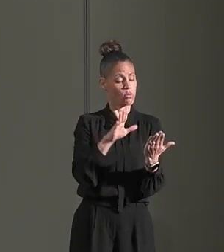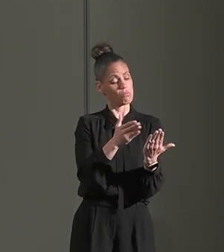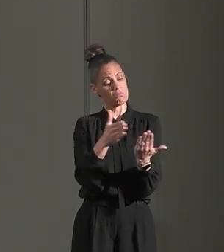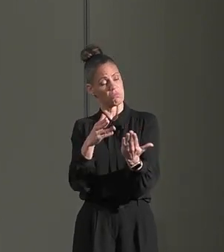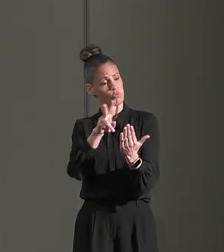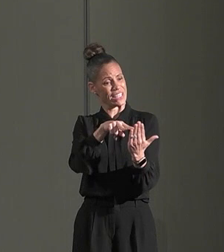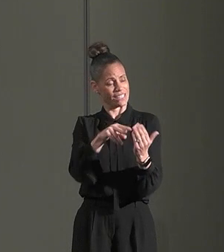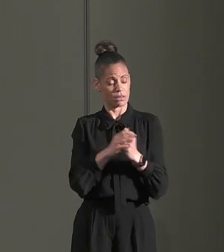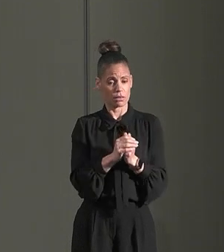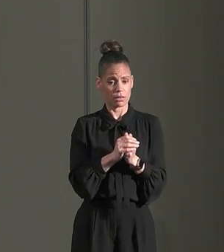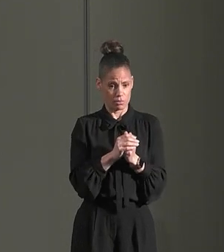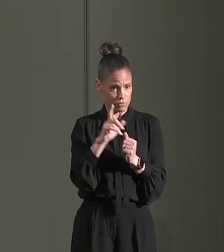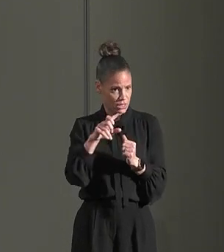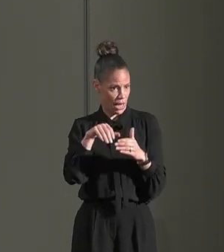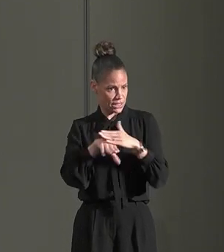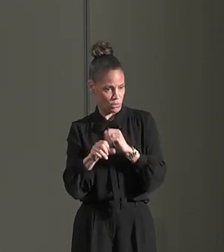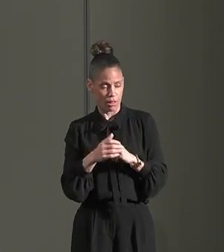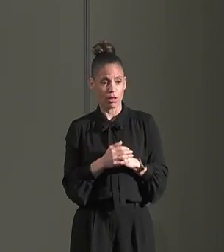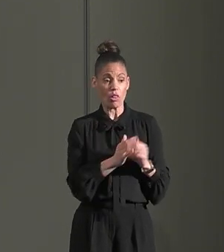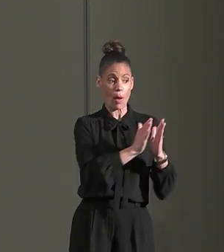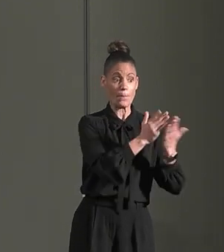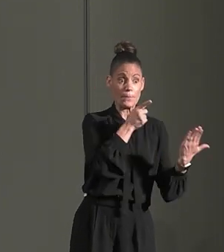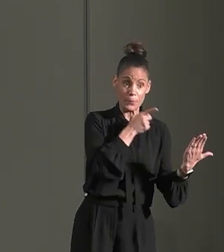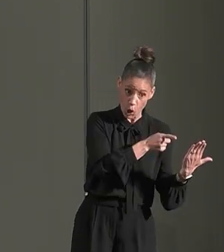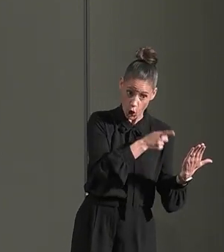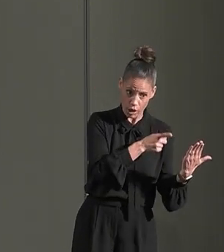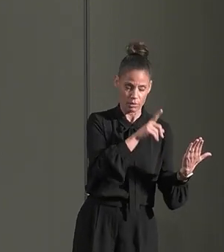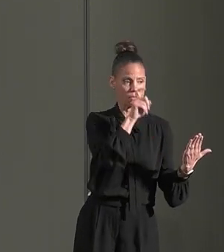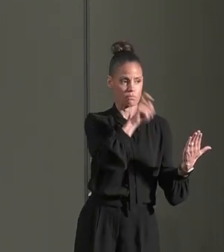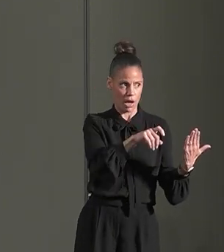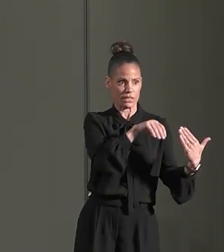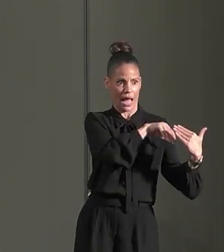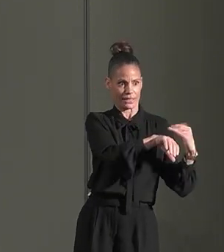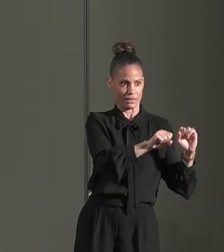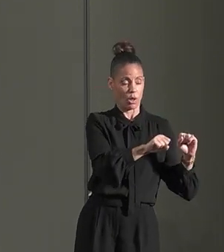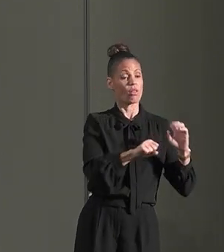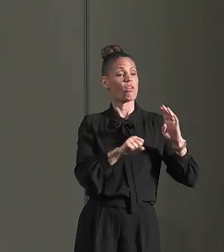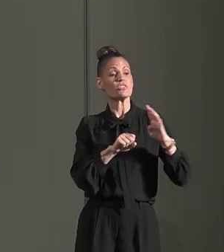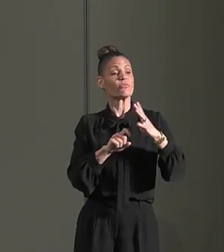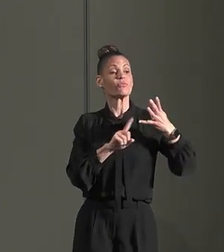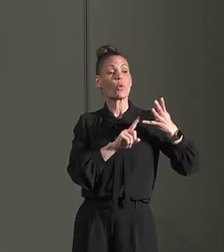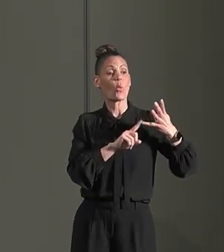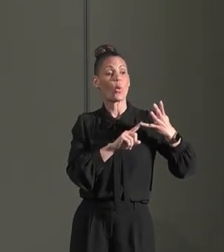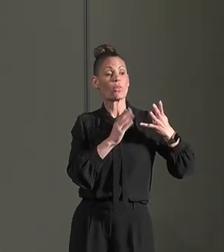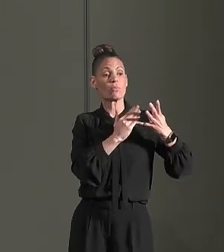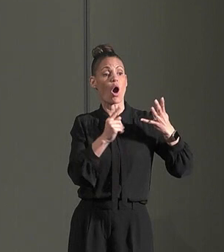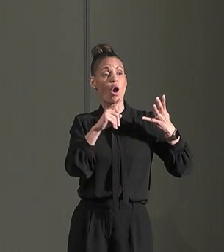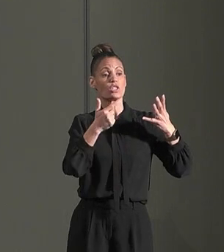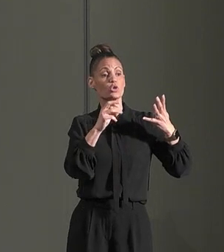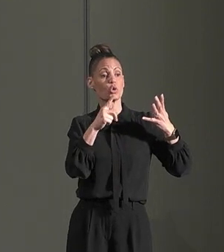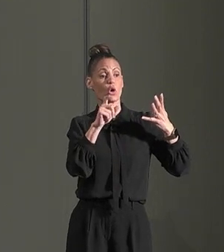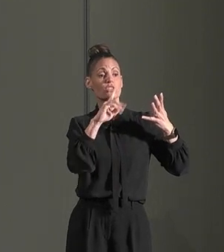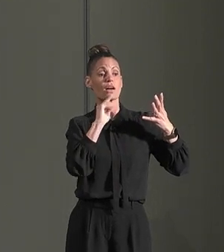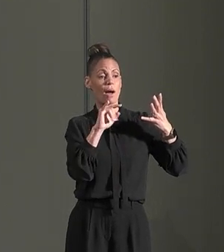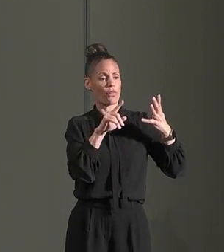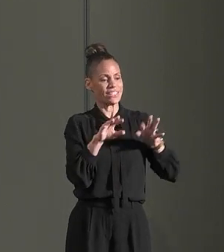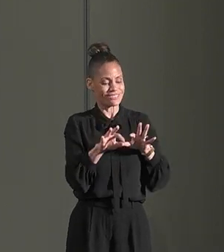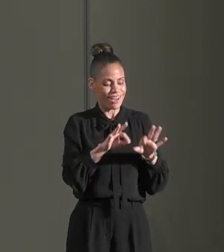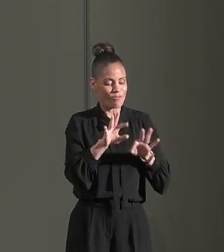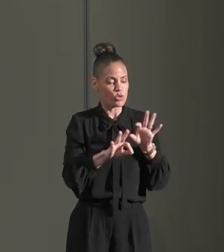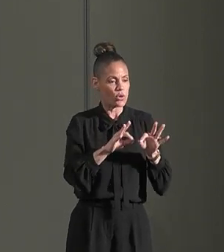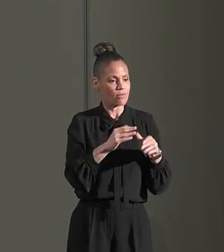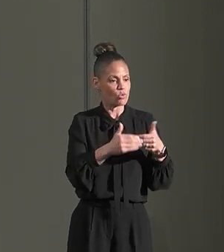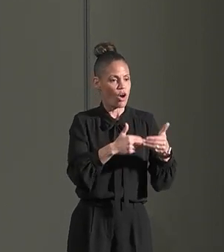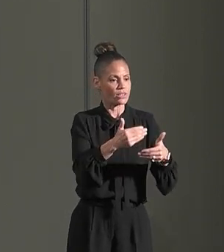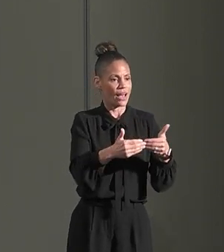itself needs to be markup and accessible and the 4th discovery process. I need to discover